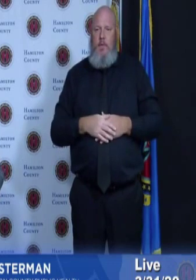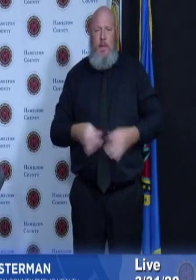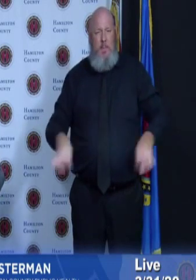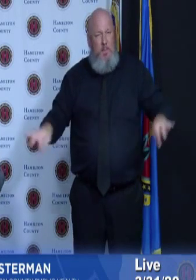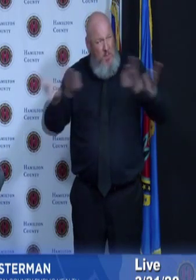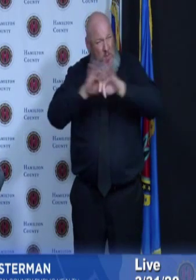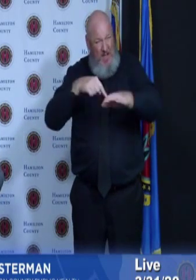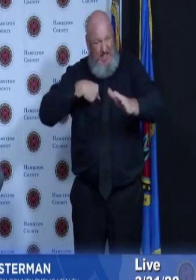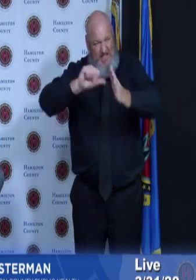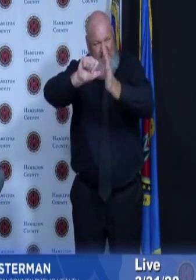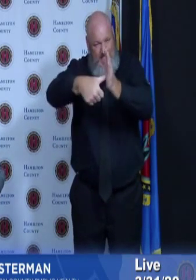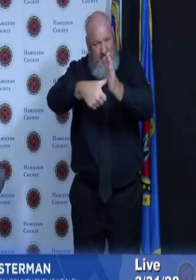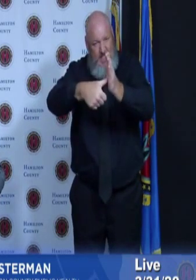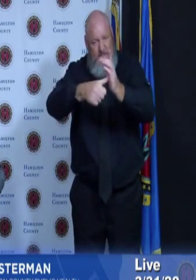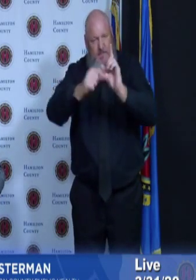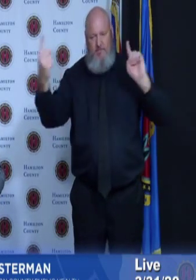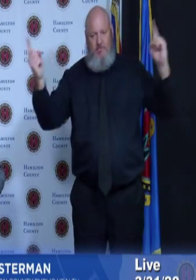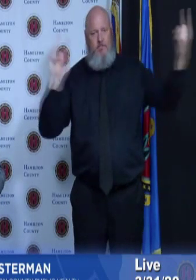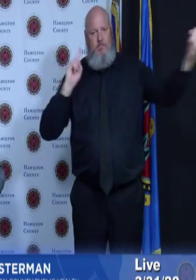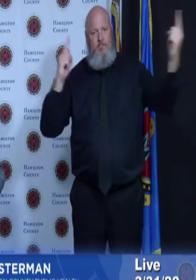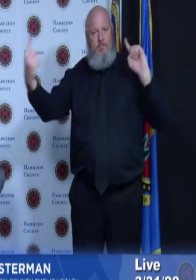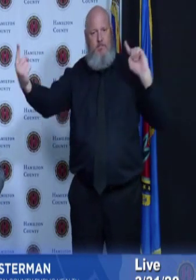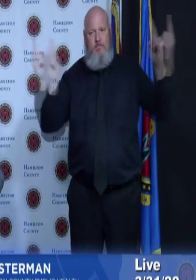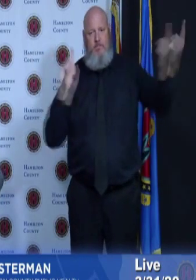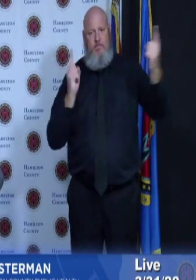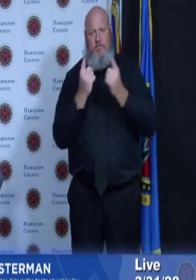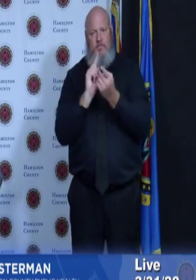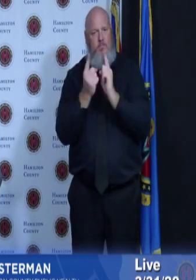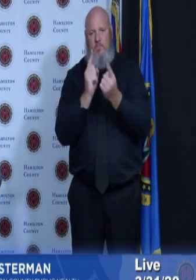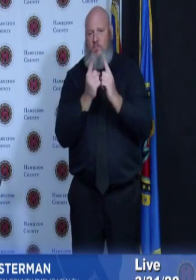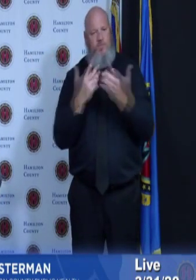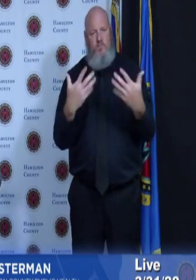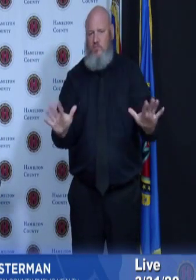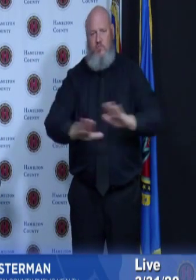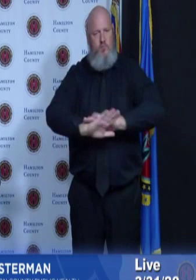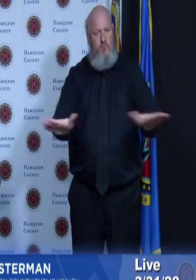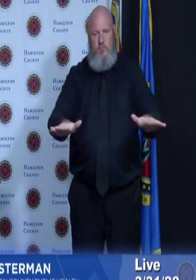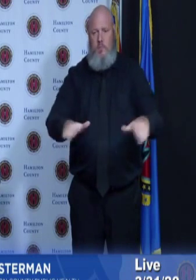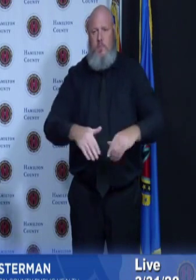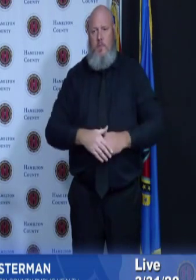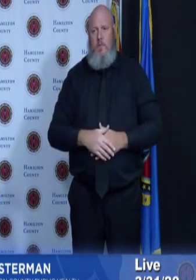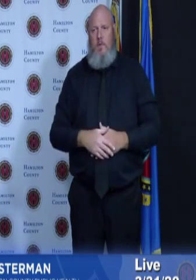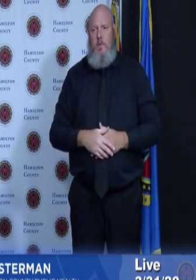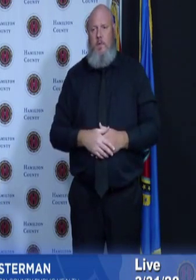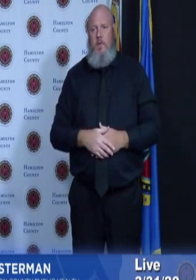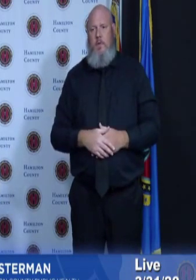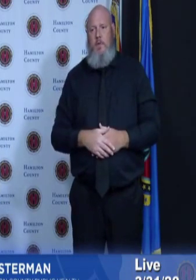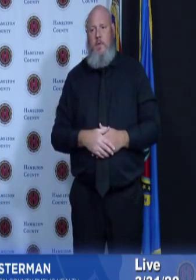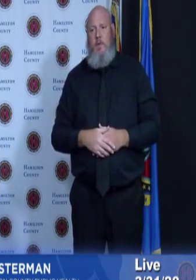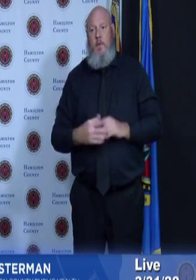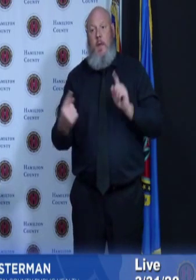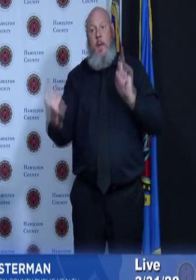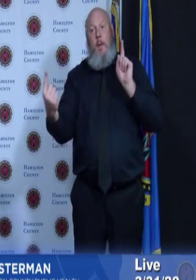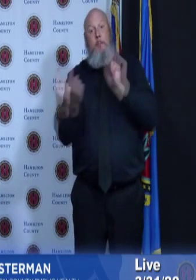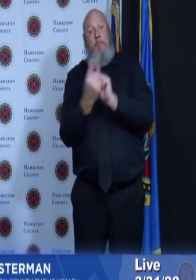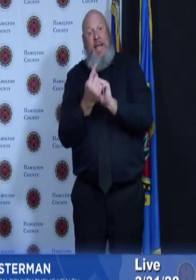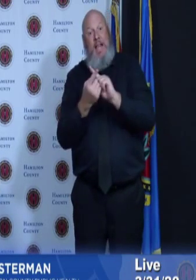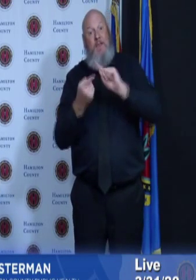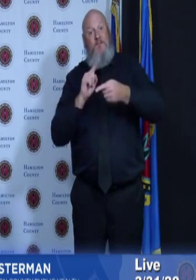friends remember six feet apart if you're gonna go walking with them with the strollers six feet apart will help keep you safe and your family safe so I